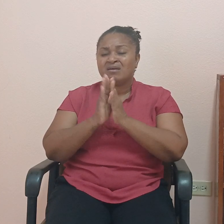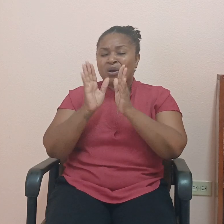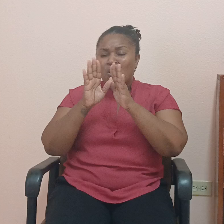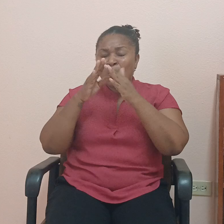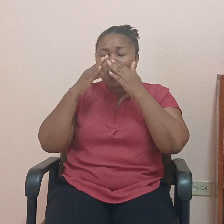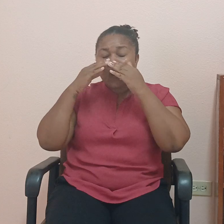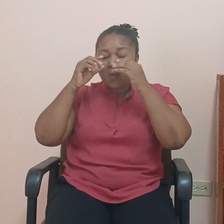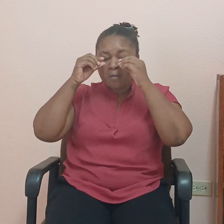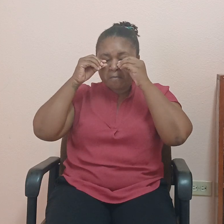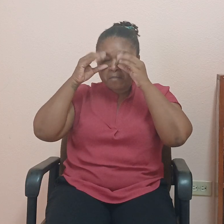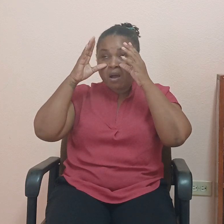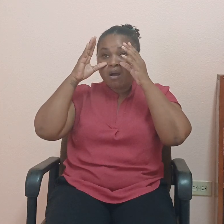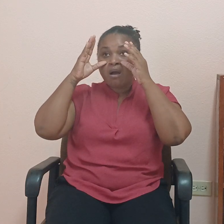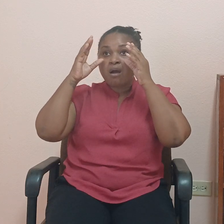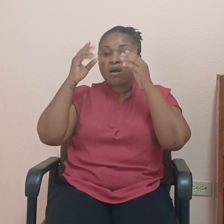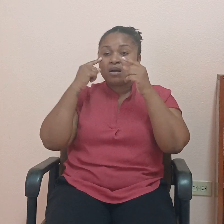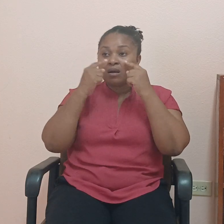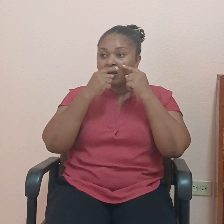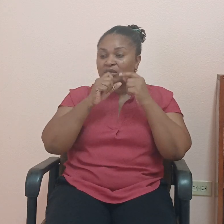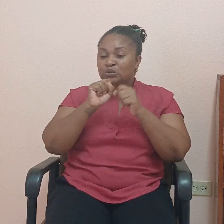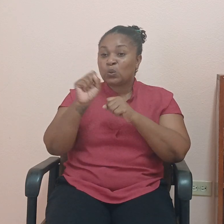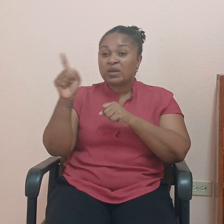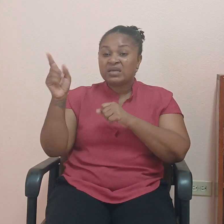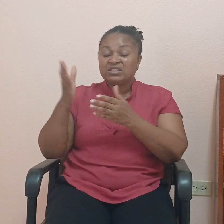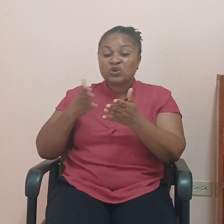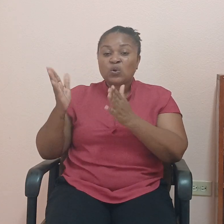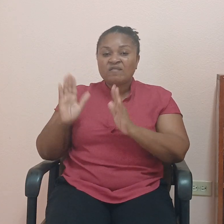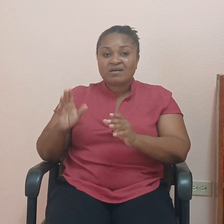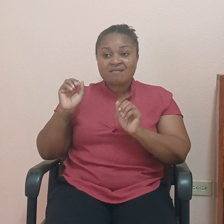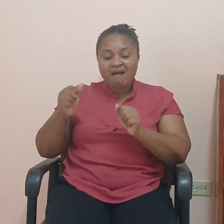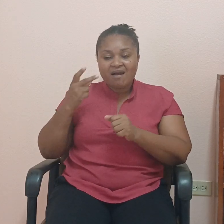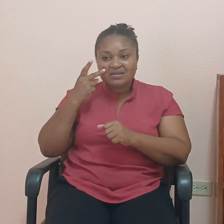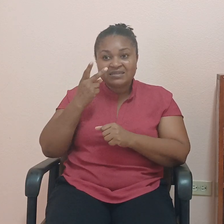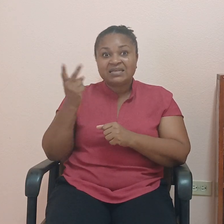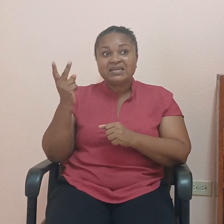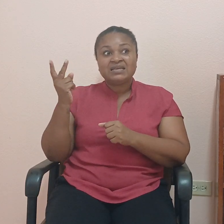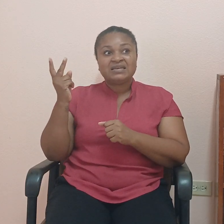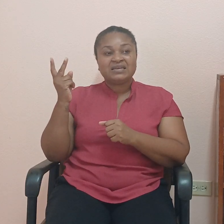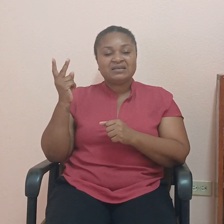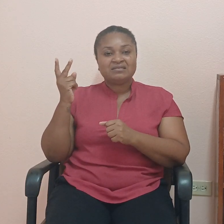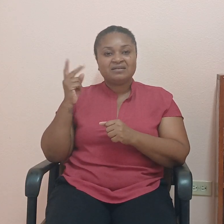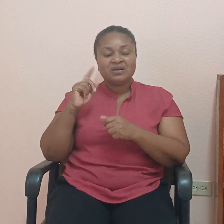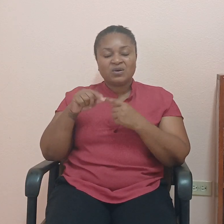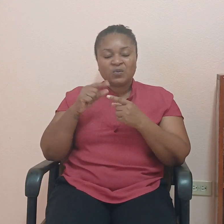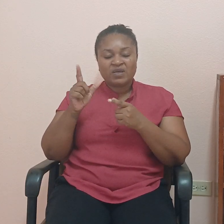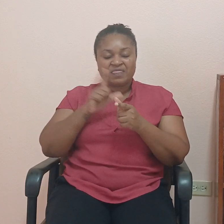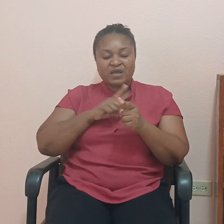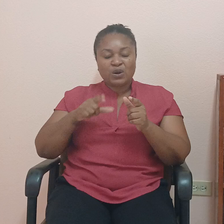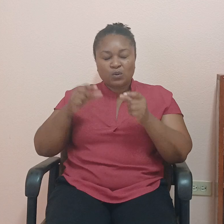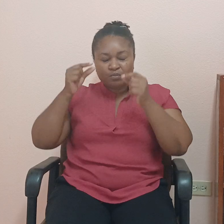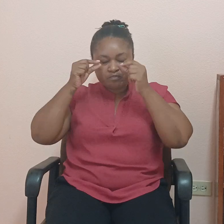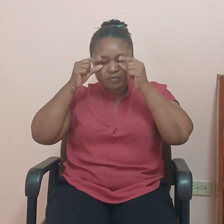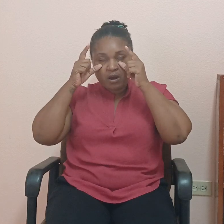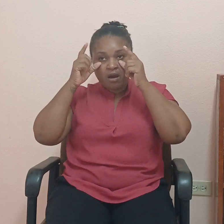so that he may see.” Then the Lord opened the servant’s eyes,